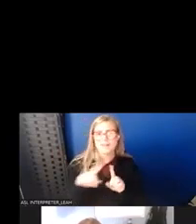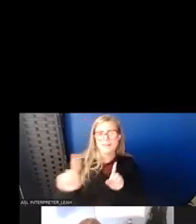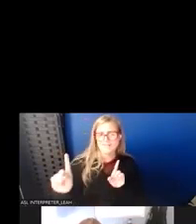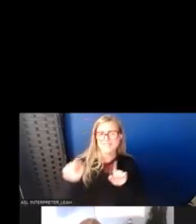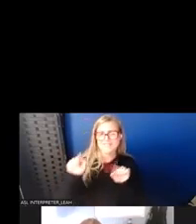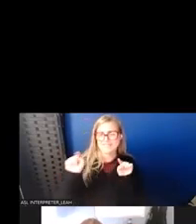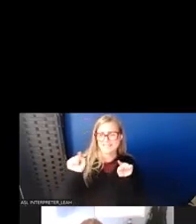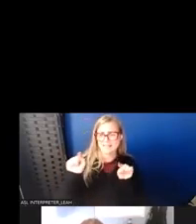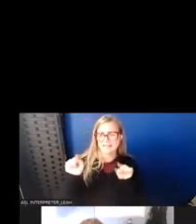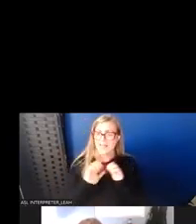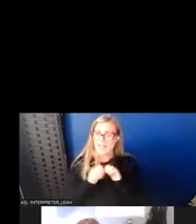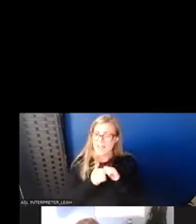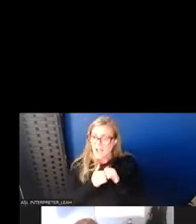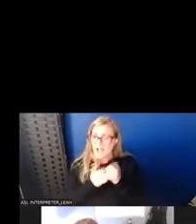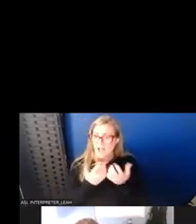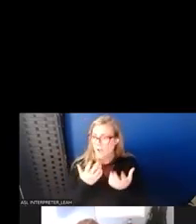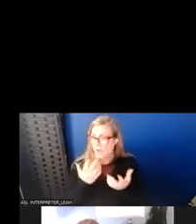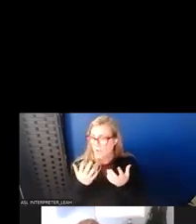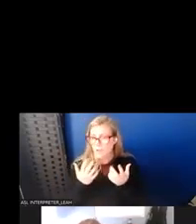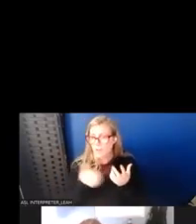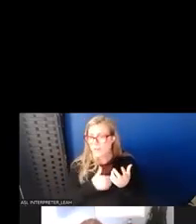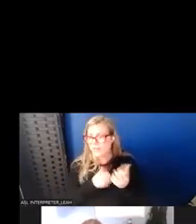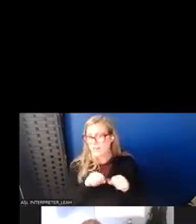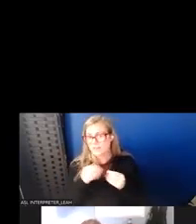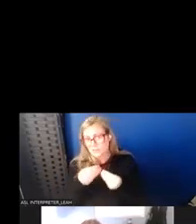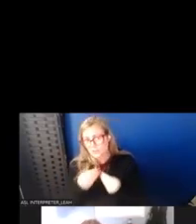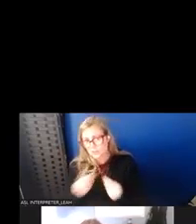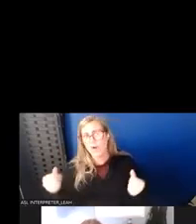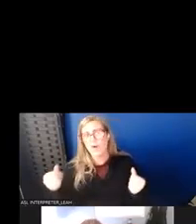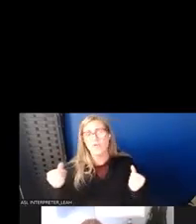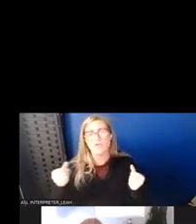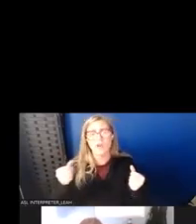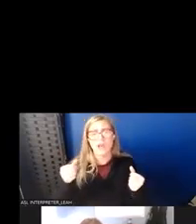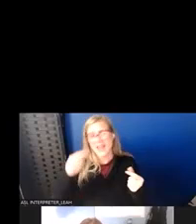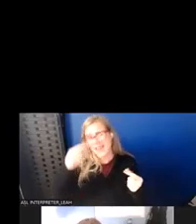to be about and how we can reconciliate those.